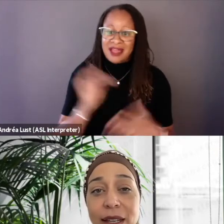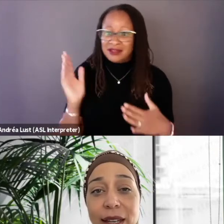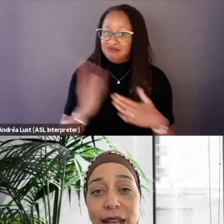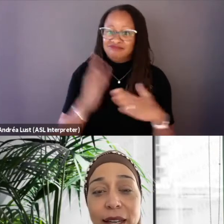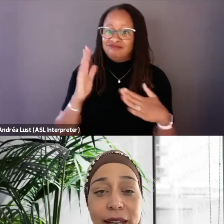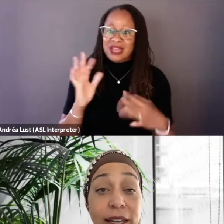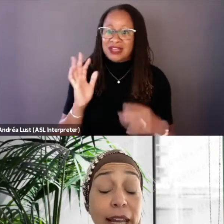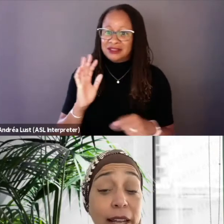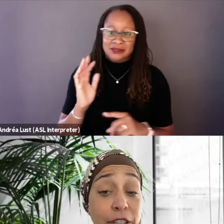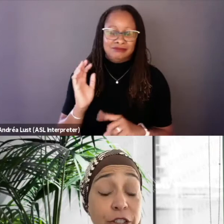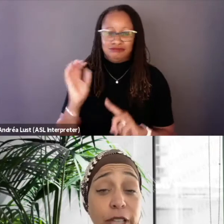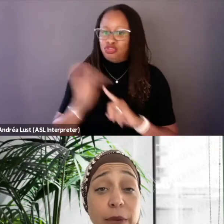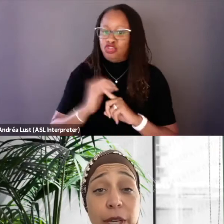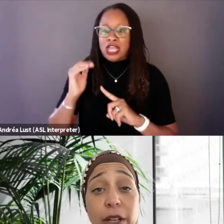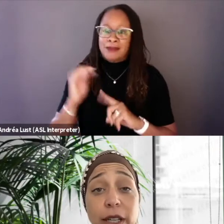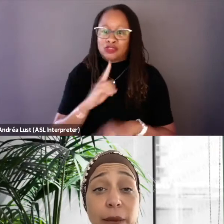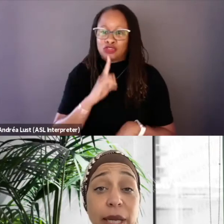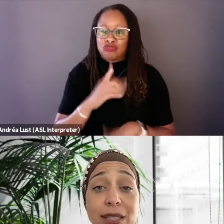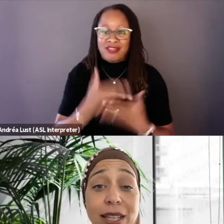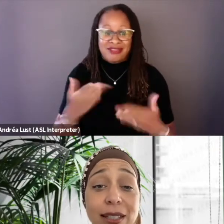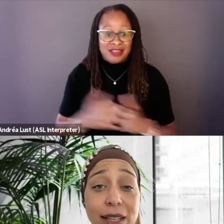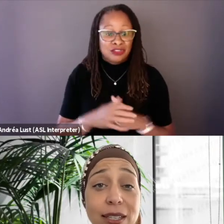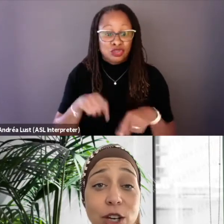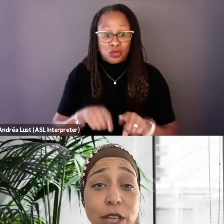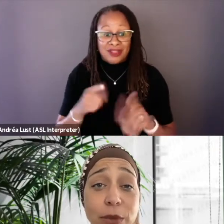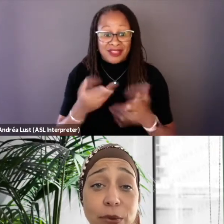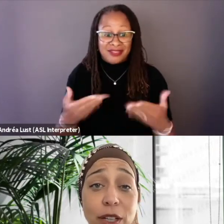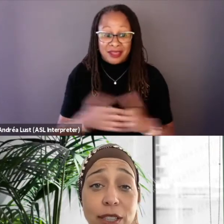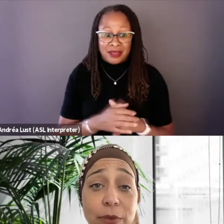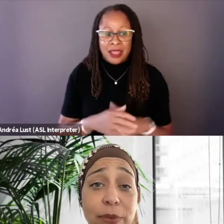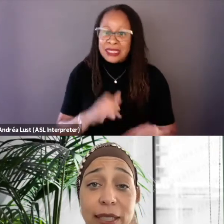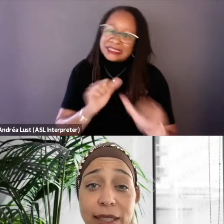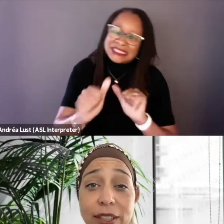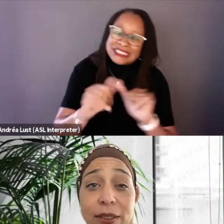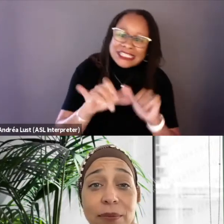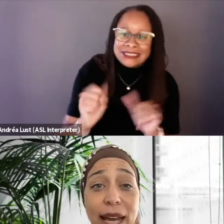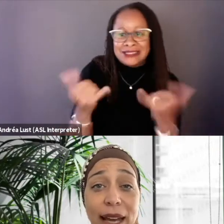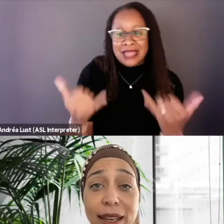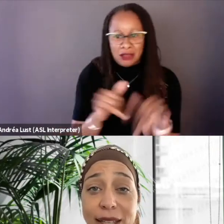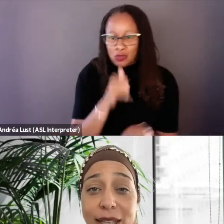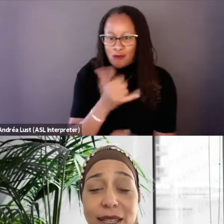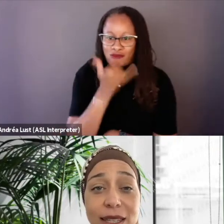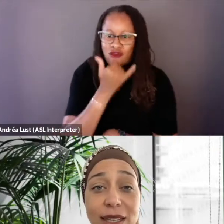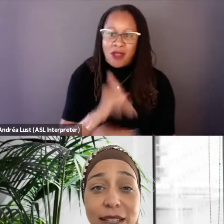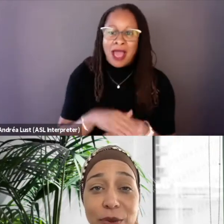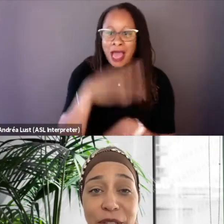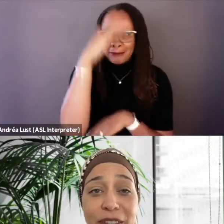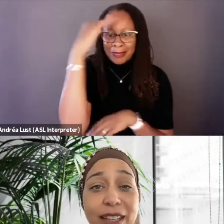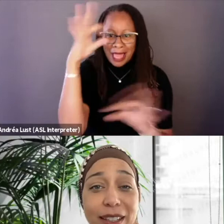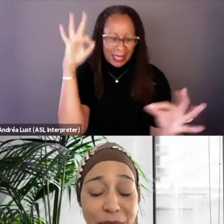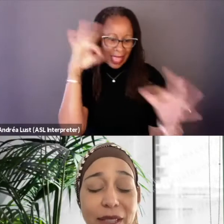Well, there's even a name. During that period. I mean, it still is, don't get me wrong. Let me be clear. Black excellence is still a real thing, but...